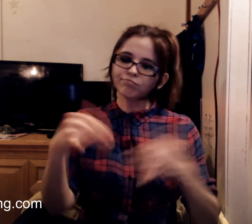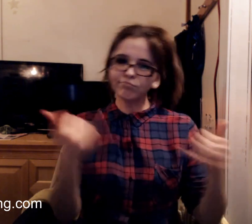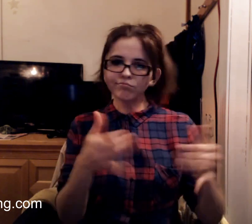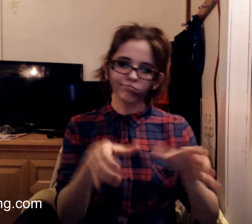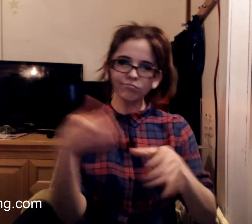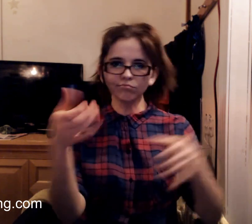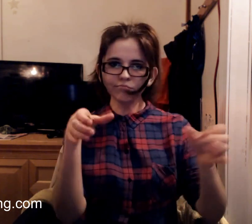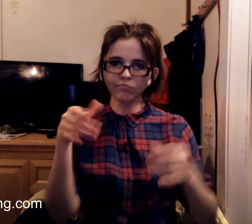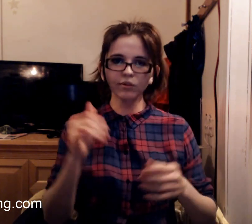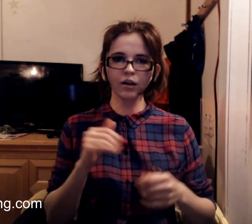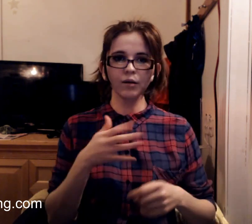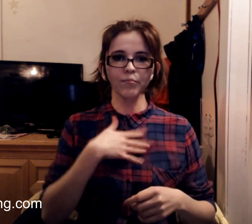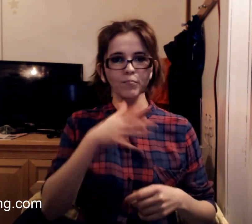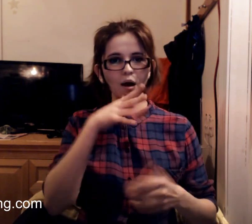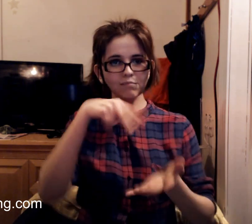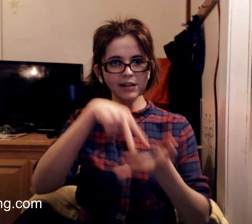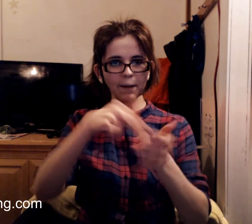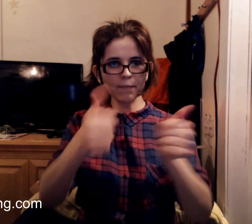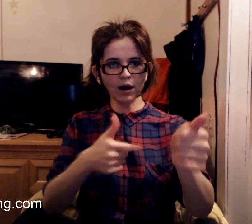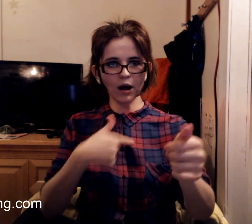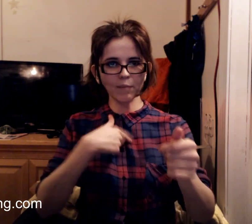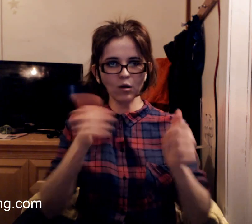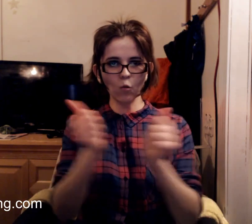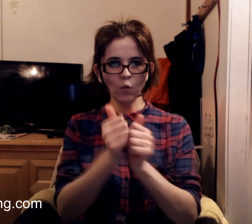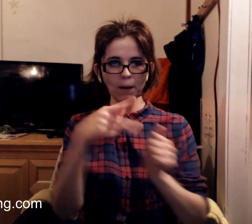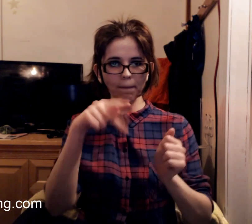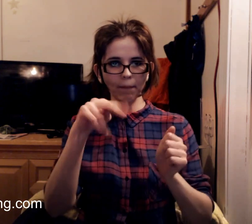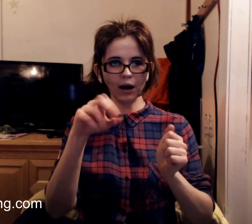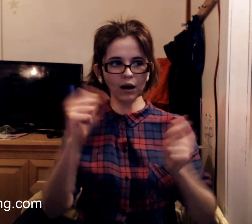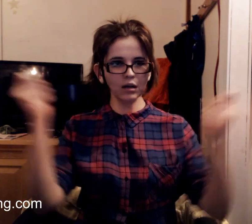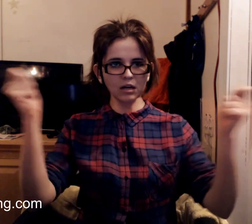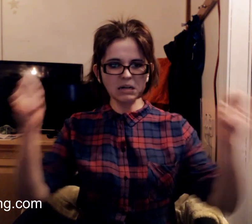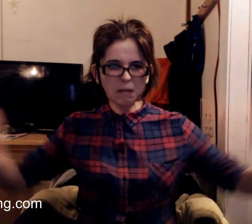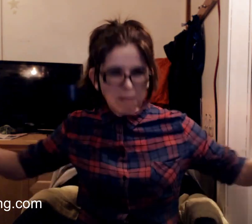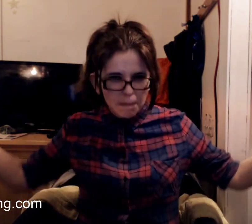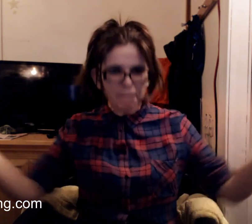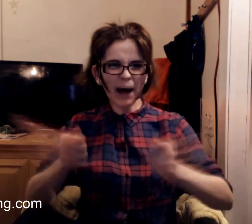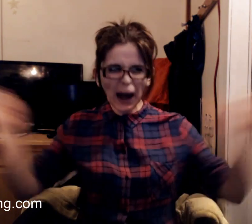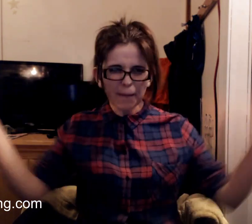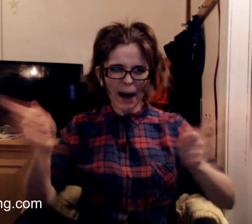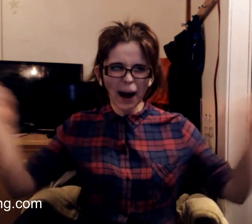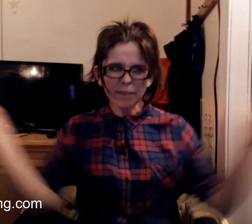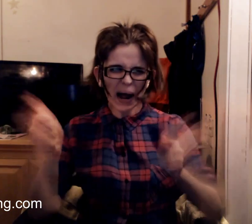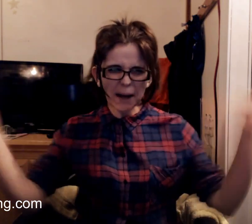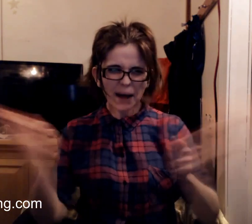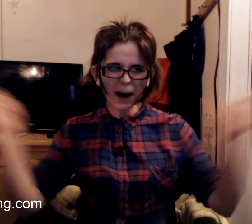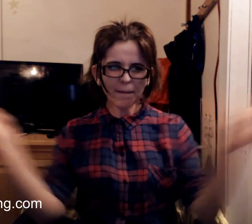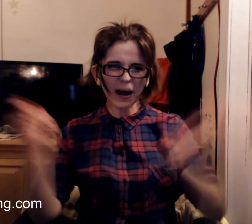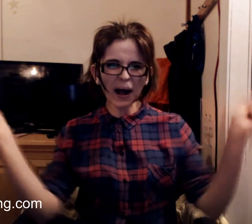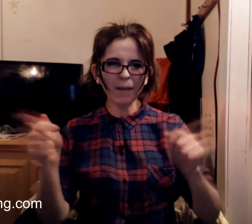I was still playing with my toys and mom was standing behind me with the pans and started to clap them together loudly - BANG! BANG! BANG! BANG! BANG! BANG!